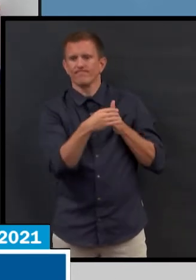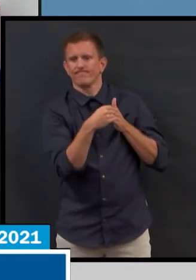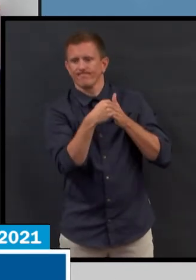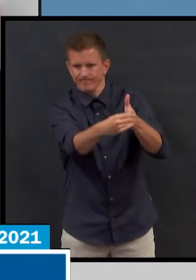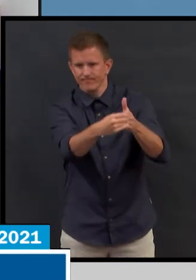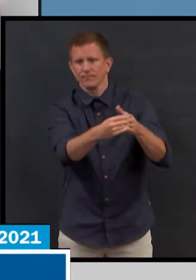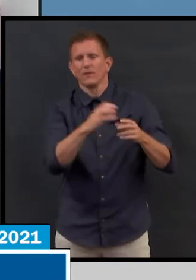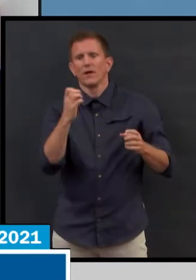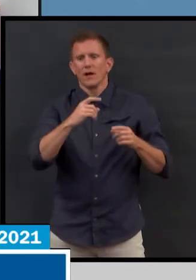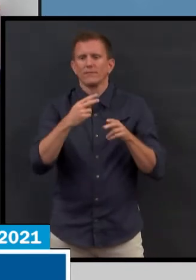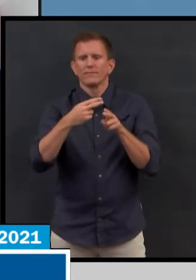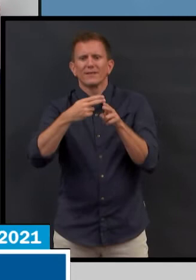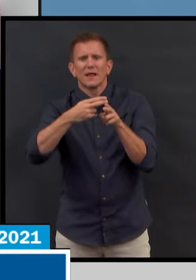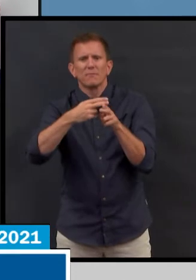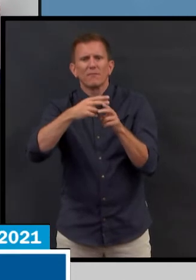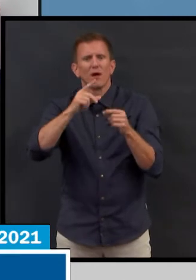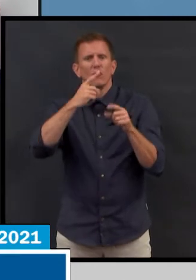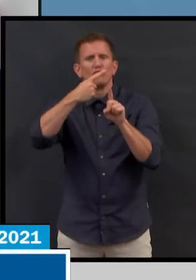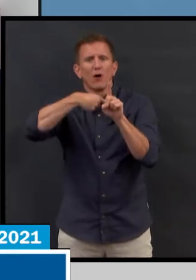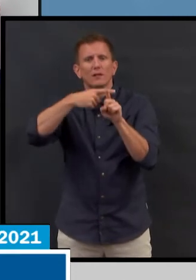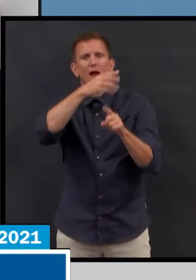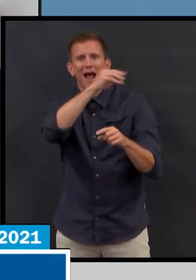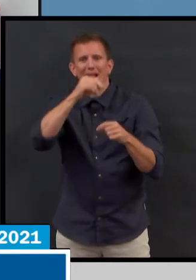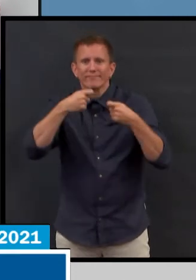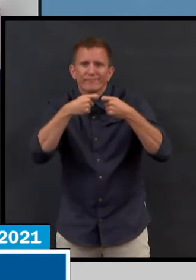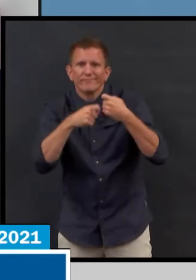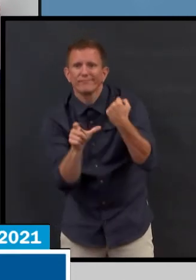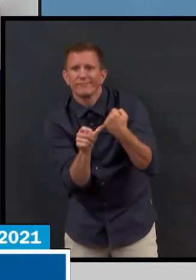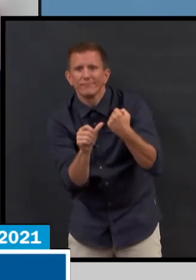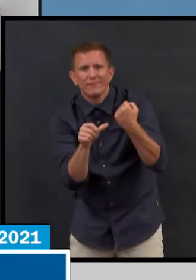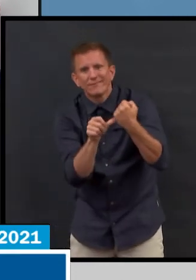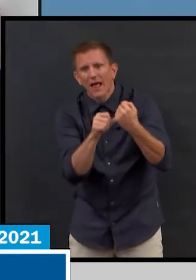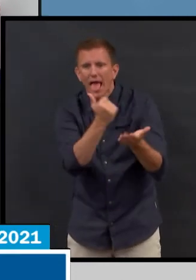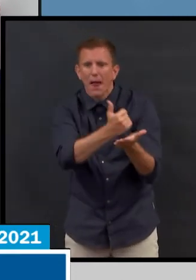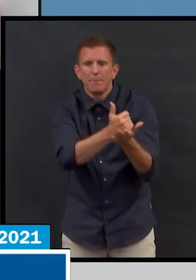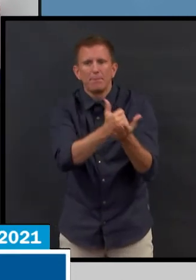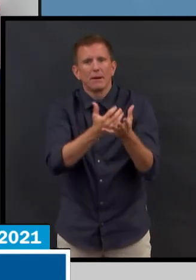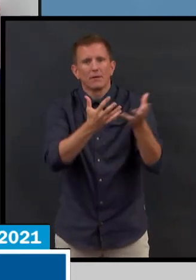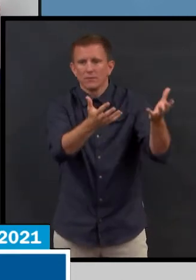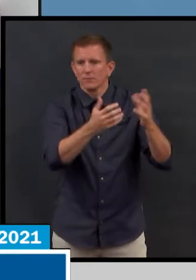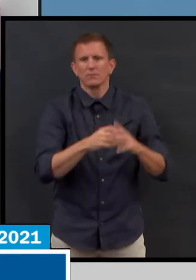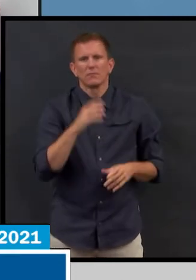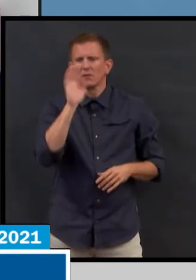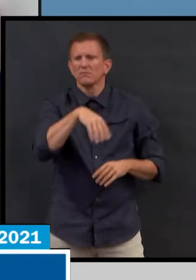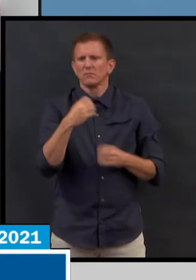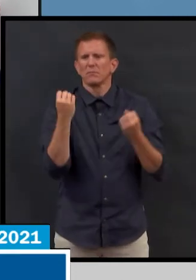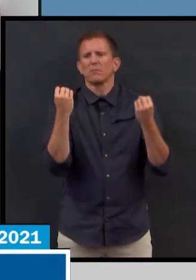many years ago and we have assisted so many residents like monica who is here pictured here